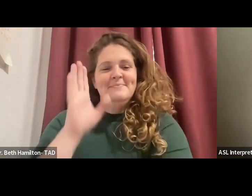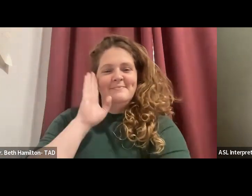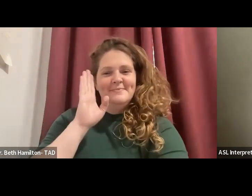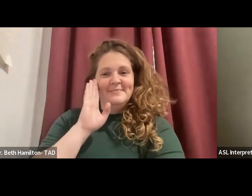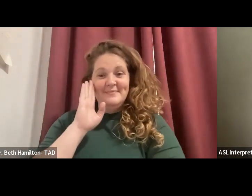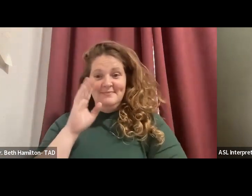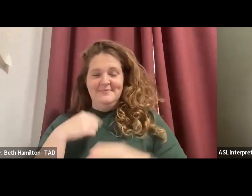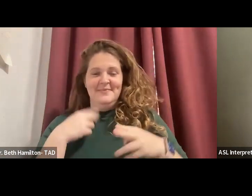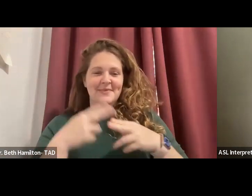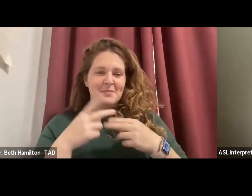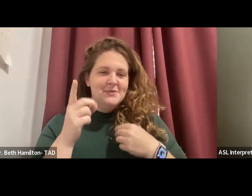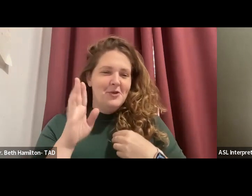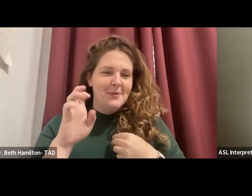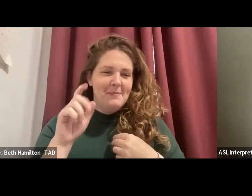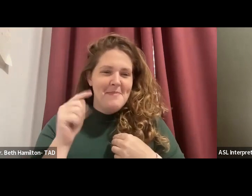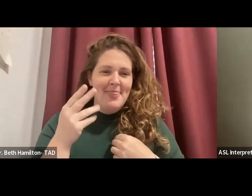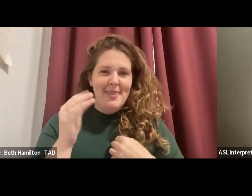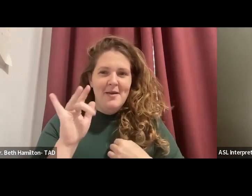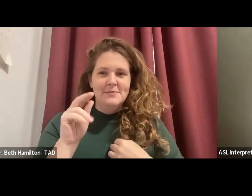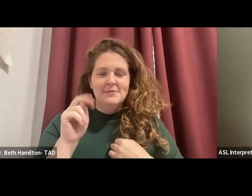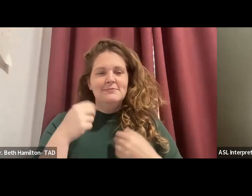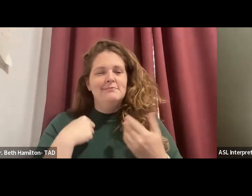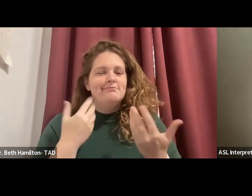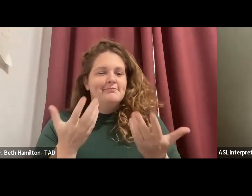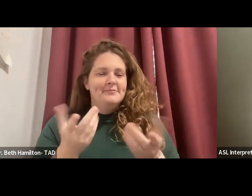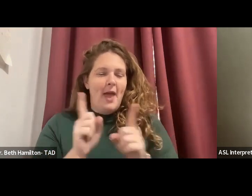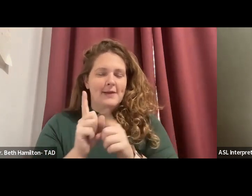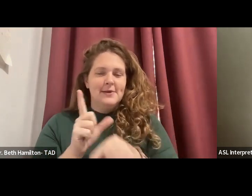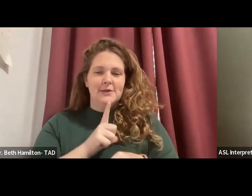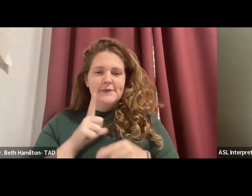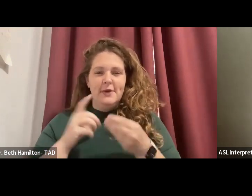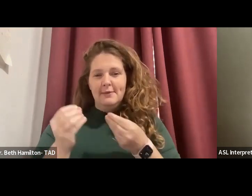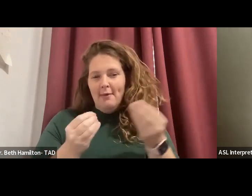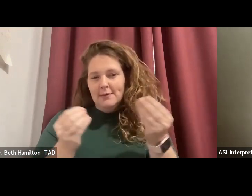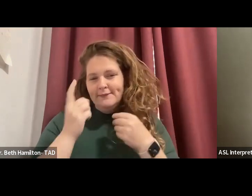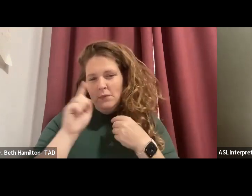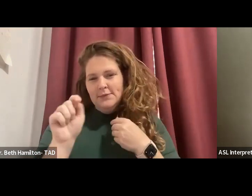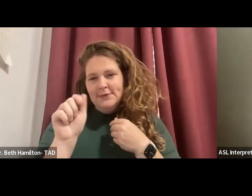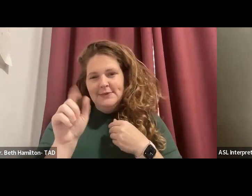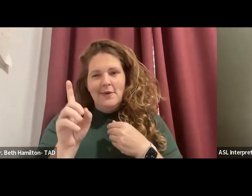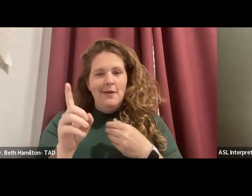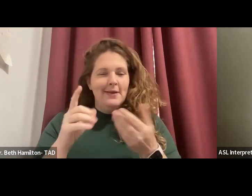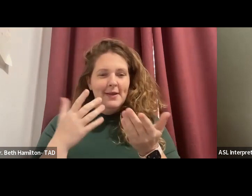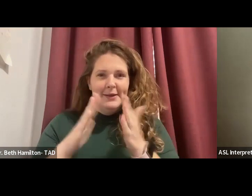Hello, everyone.